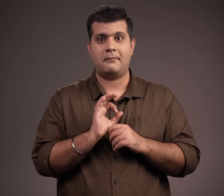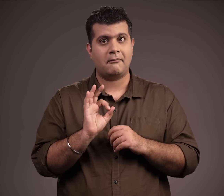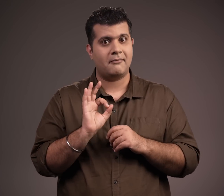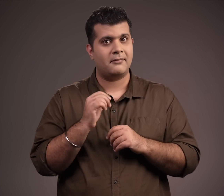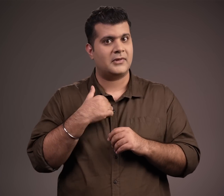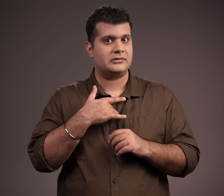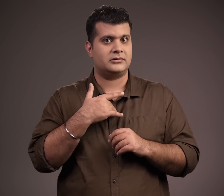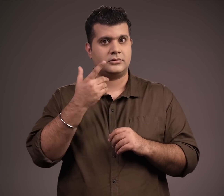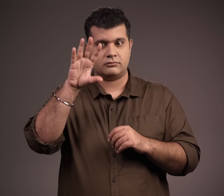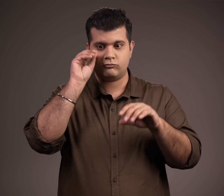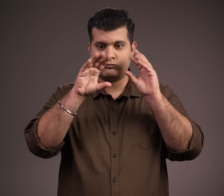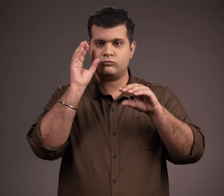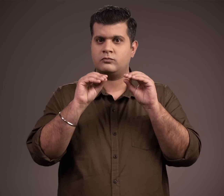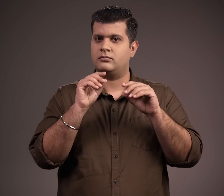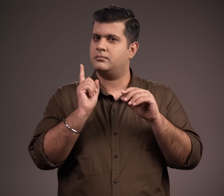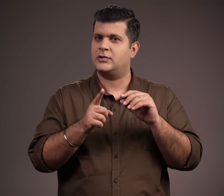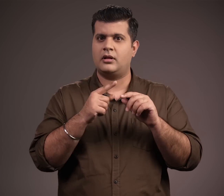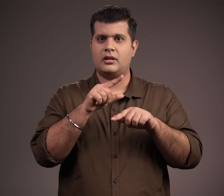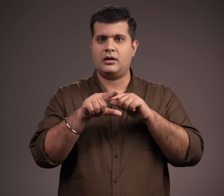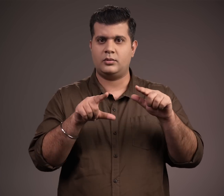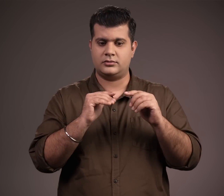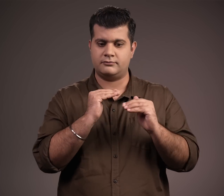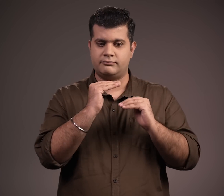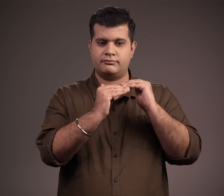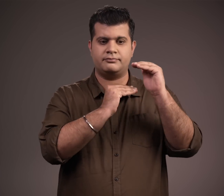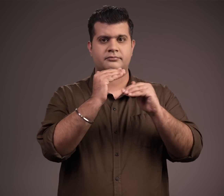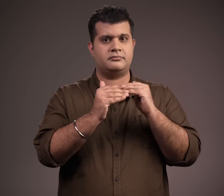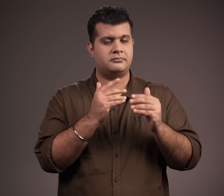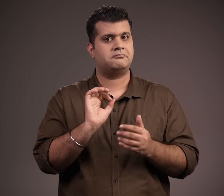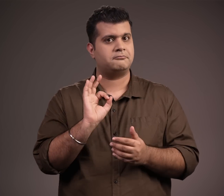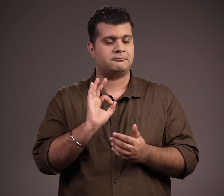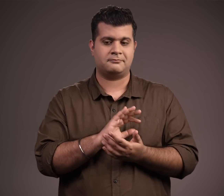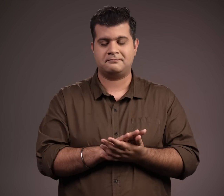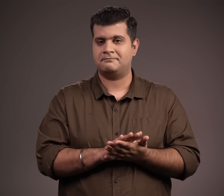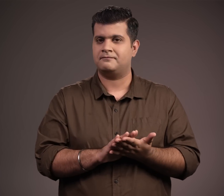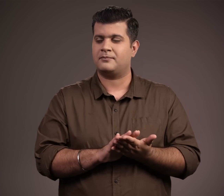Amazing! We should all learn new words and improve our vocabulary.